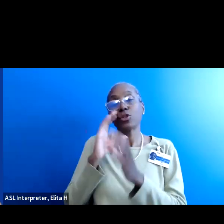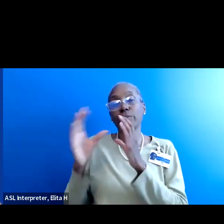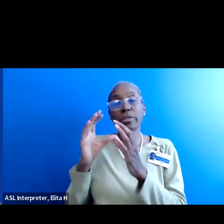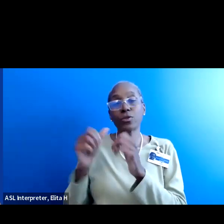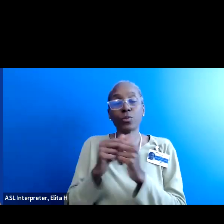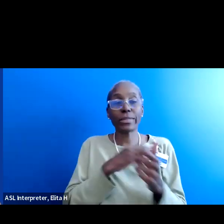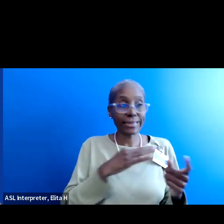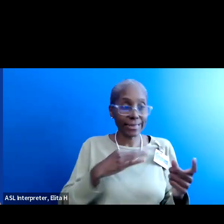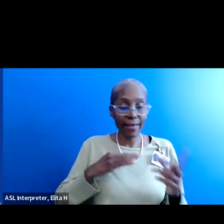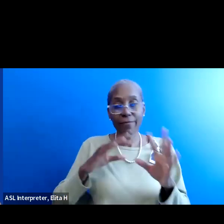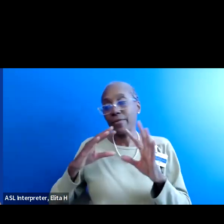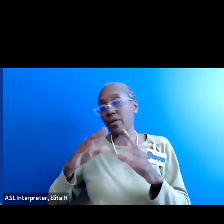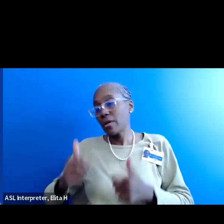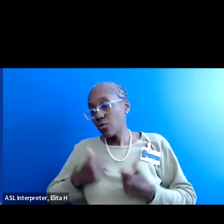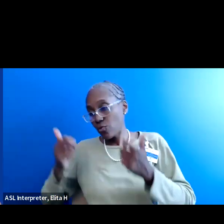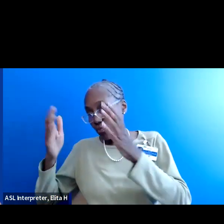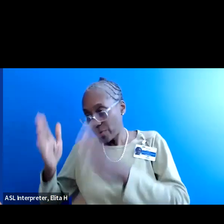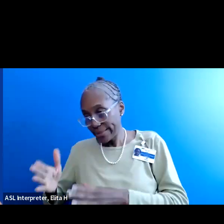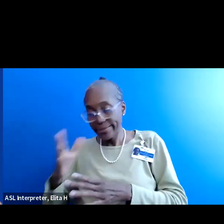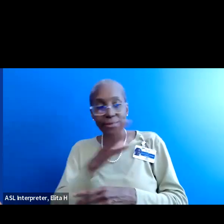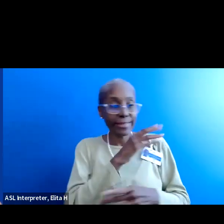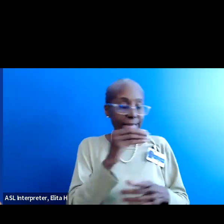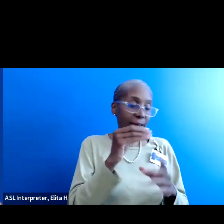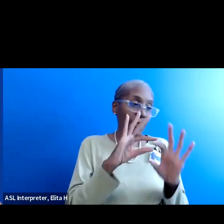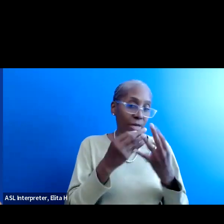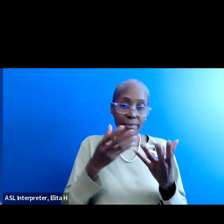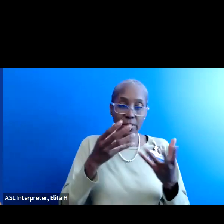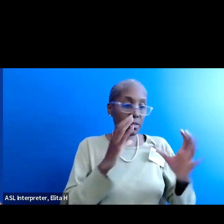and family members is critical for achieving and sustaining quality care.